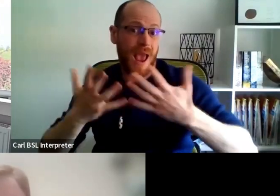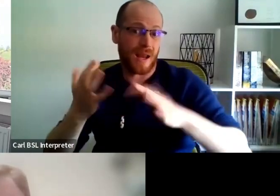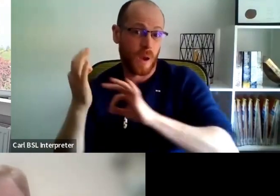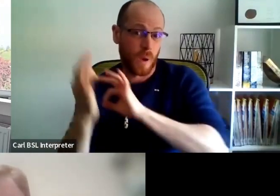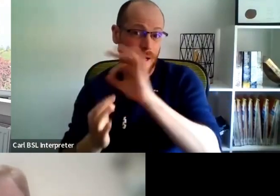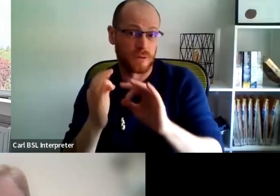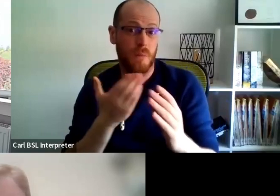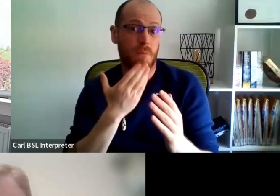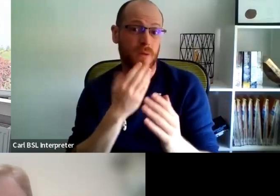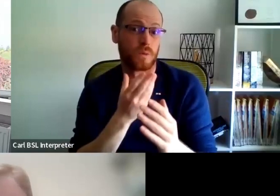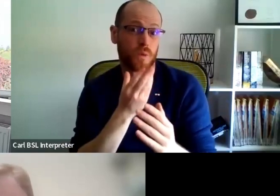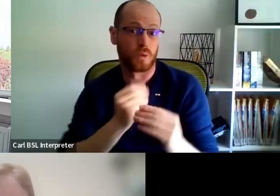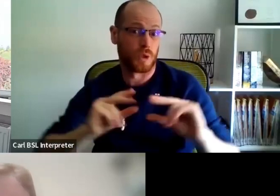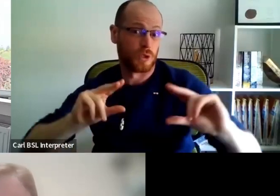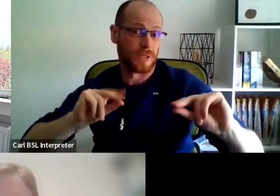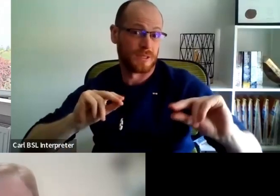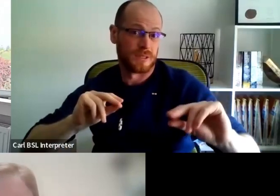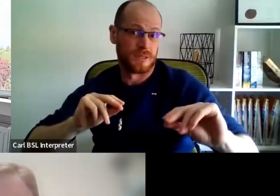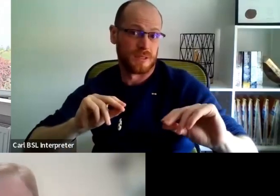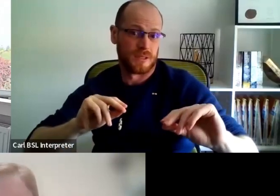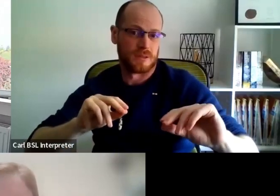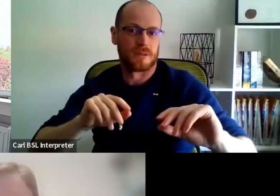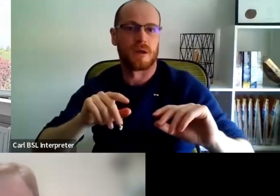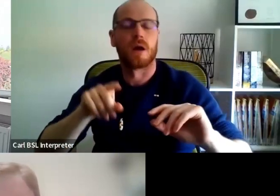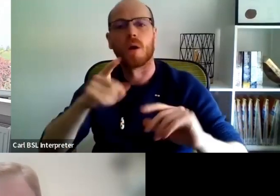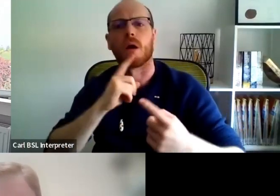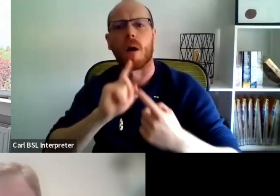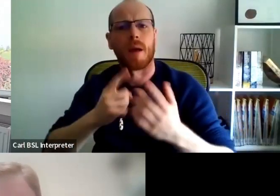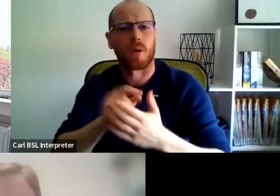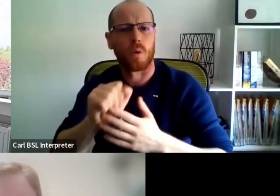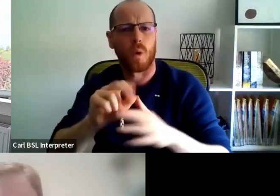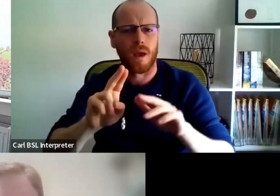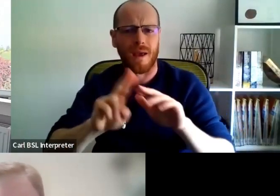but just go into your fidget spinners there, Naomi, we did have someone ask us, should we